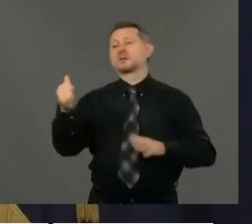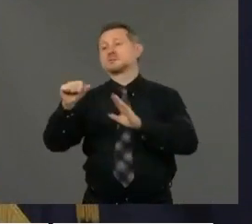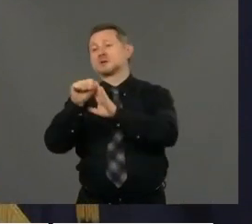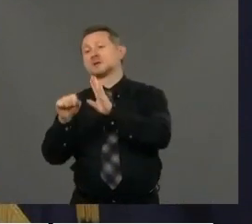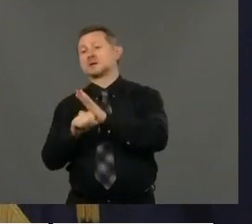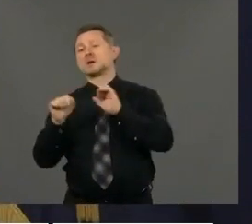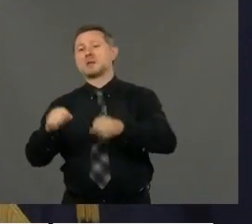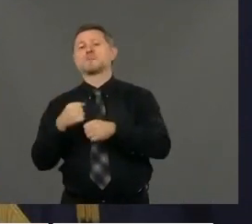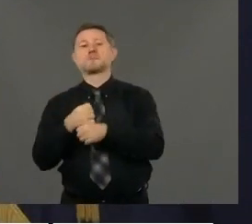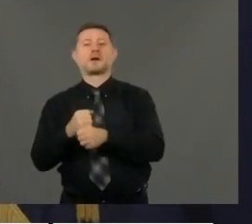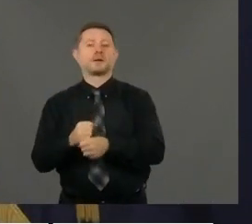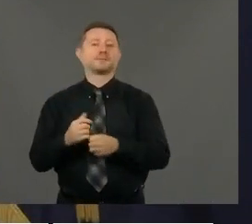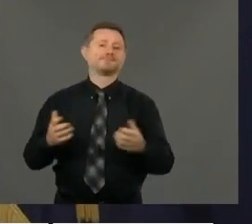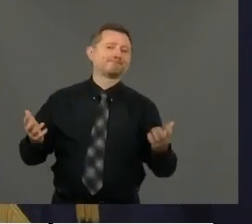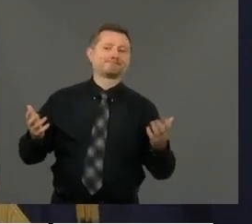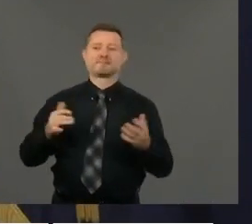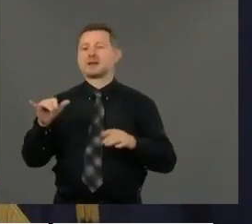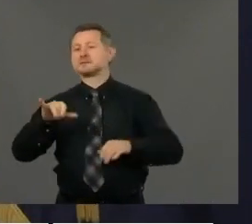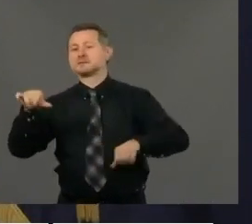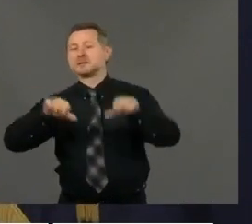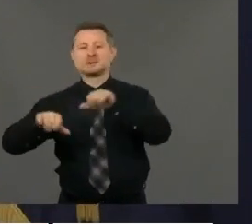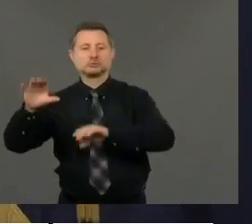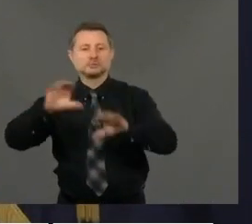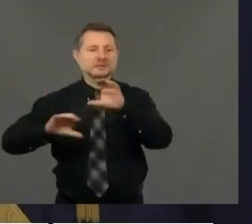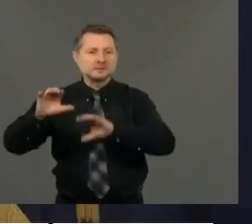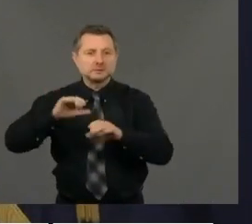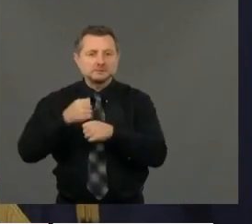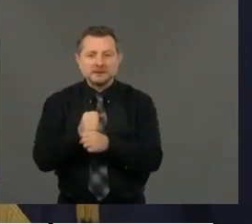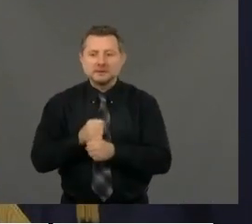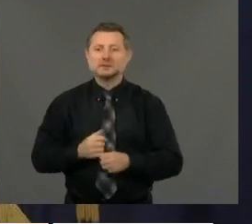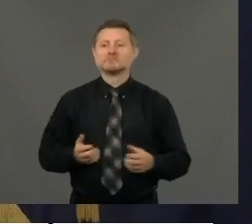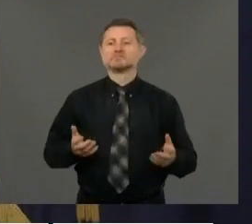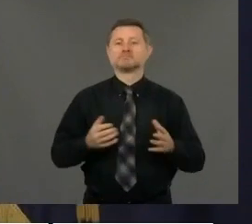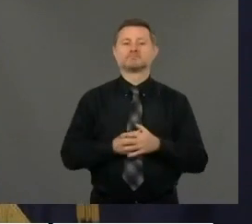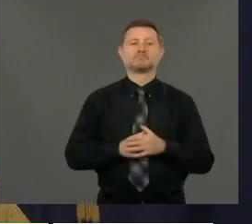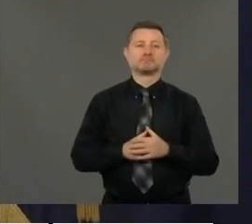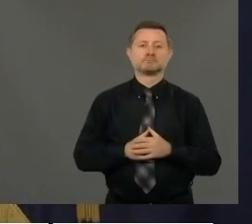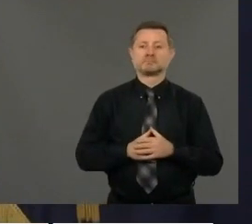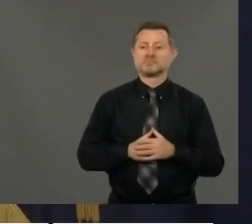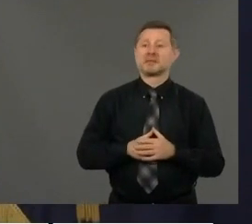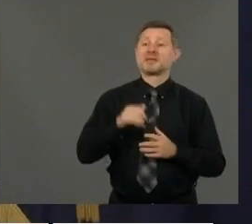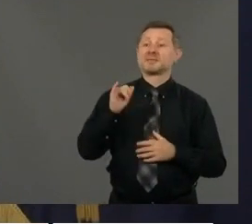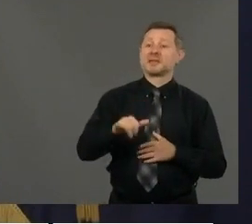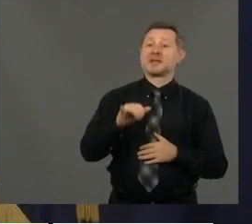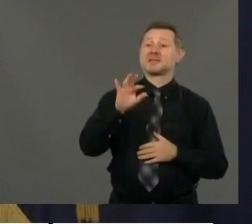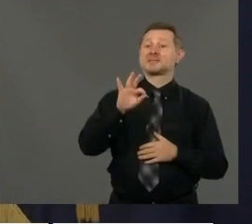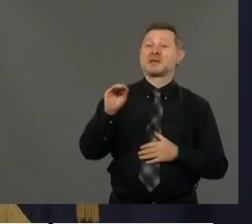AND DOES ONE STATE HAVE THE CAPACITY TO MANUFACTURE A MASK, AND ONE STATE HAVE THE CAPACITY